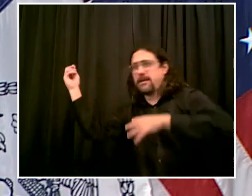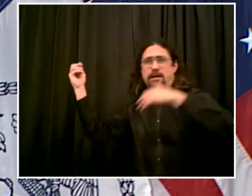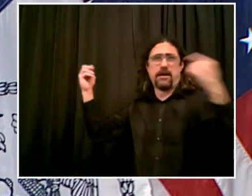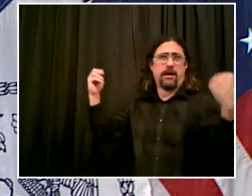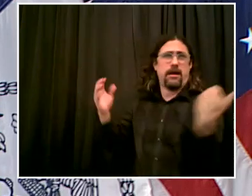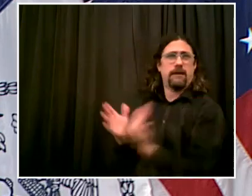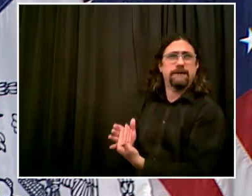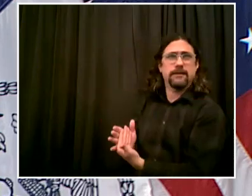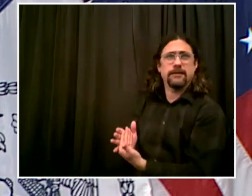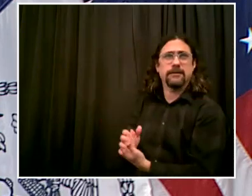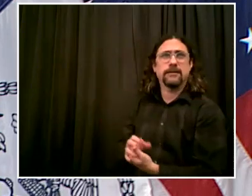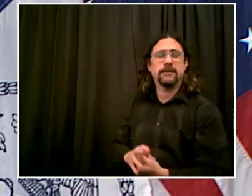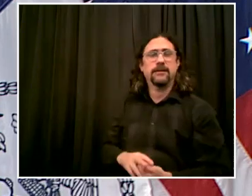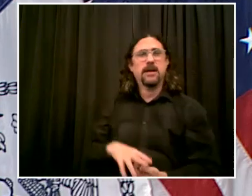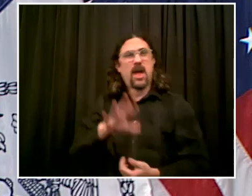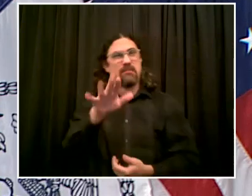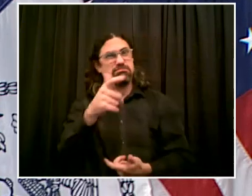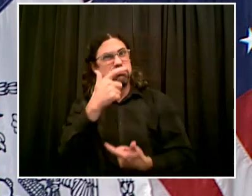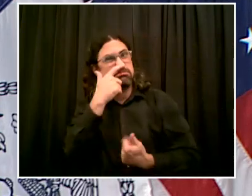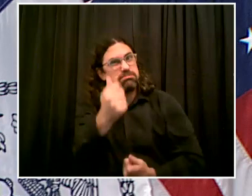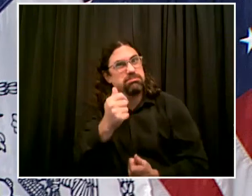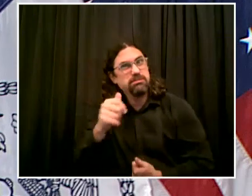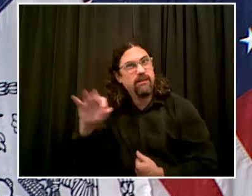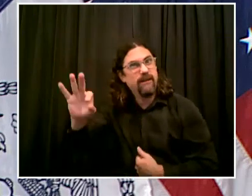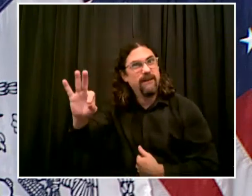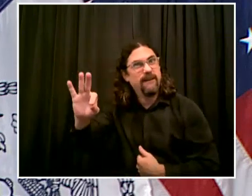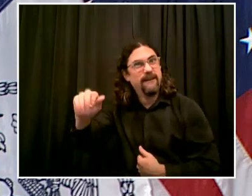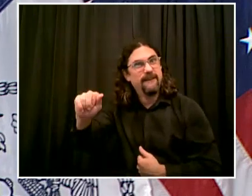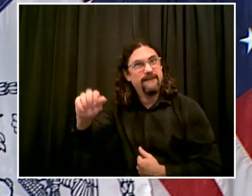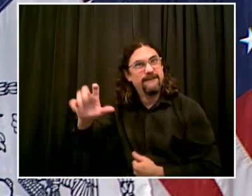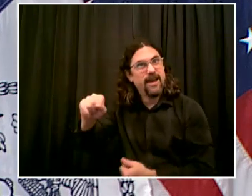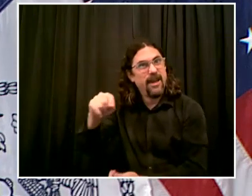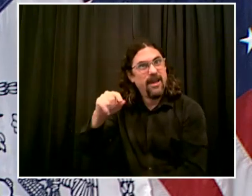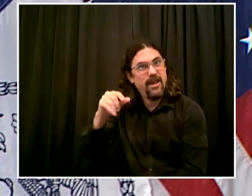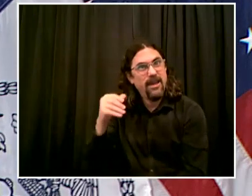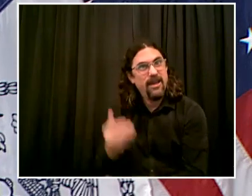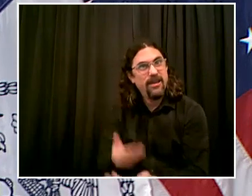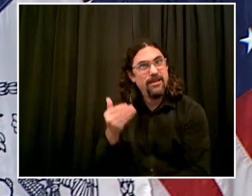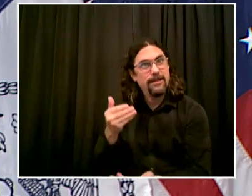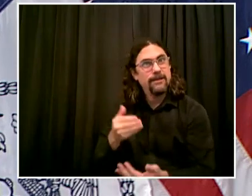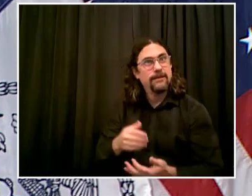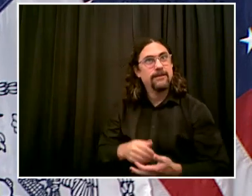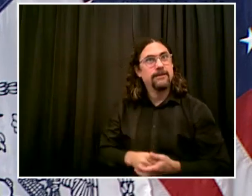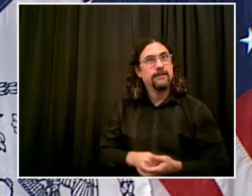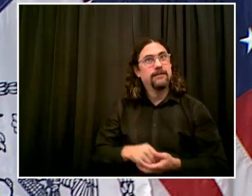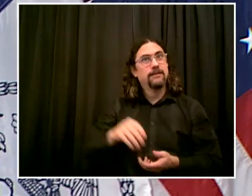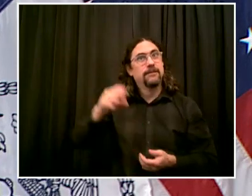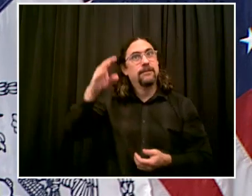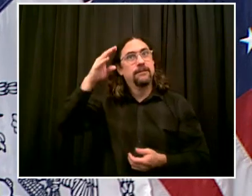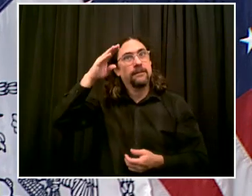IN RECENT YEARS THAN BEFORE